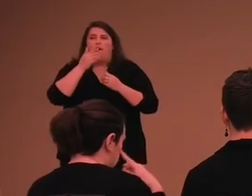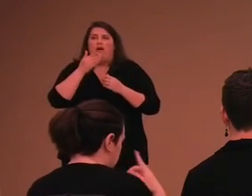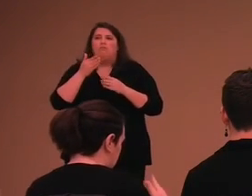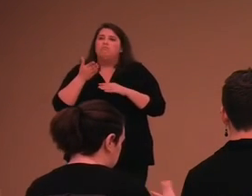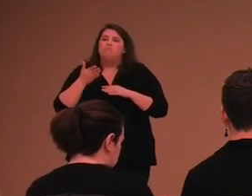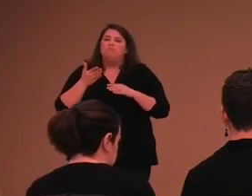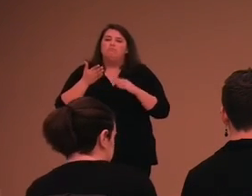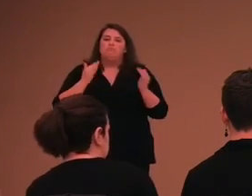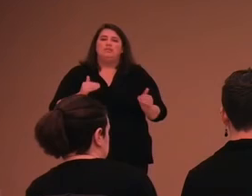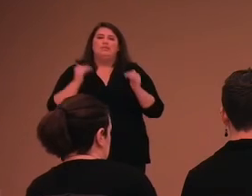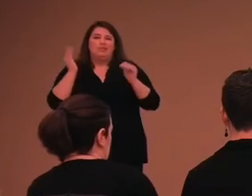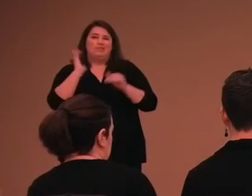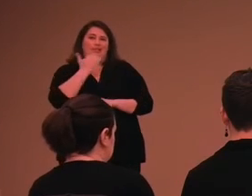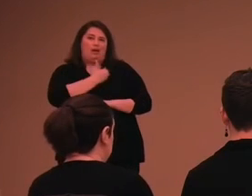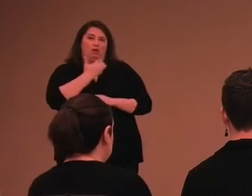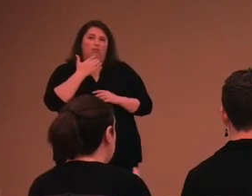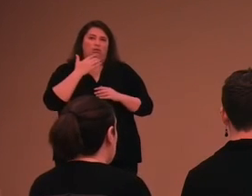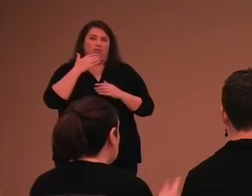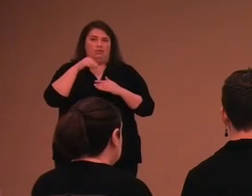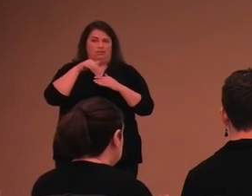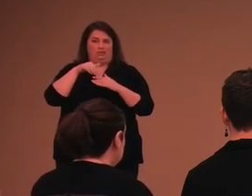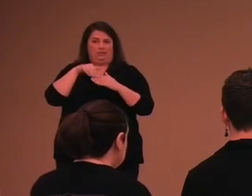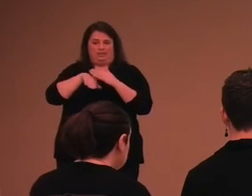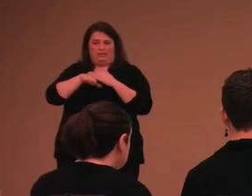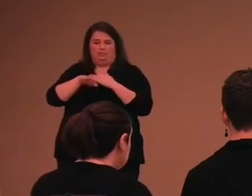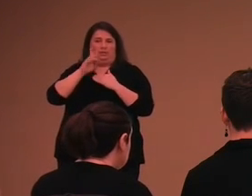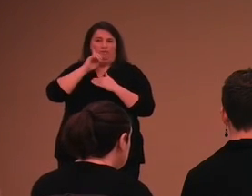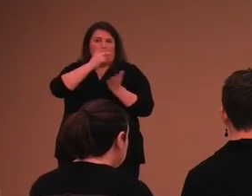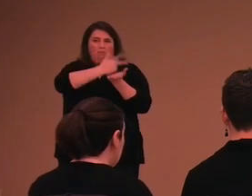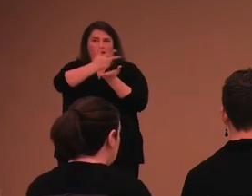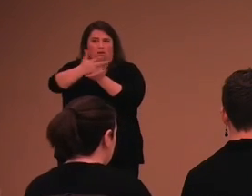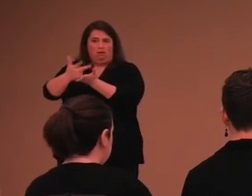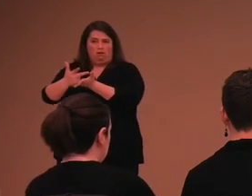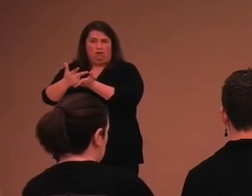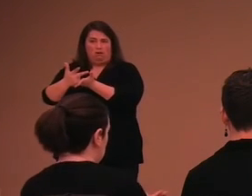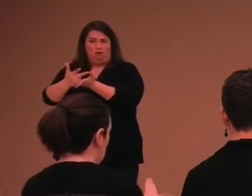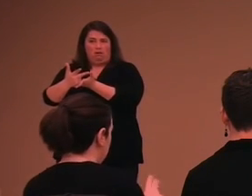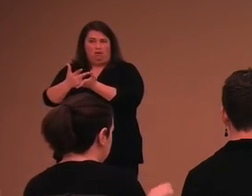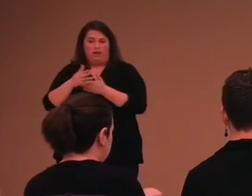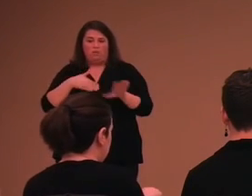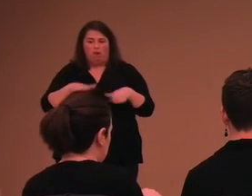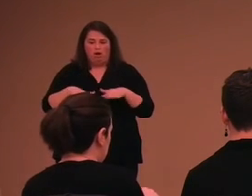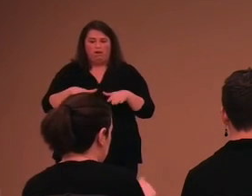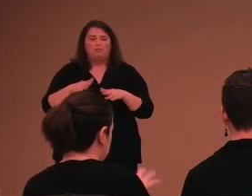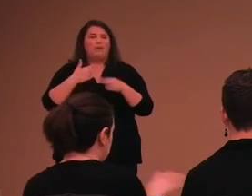Our accessibility parking spots like blocking it off and making temporary signs that says this is